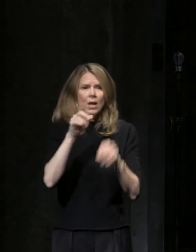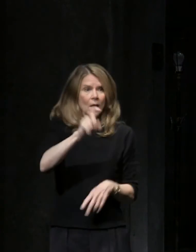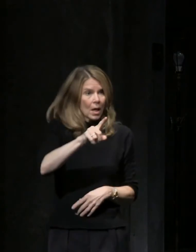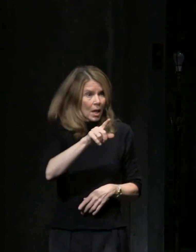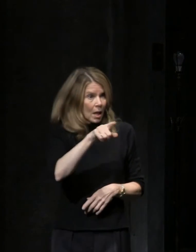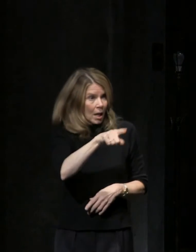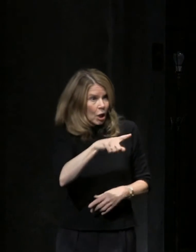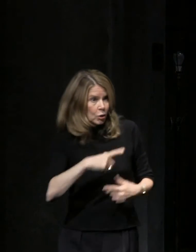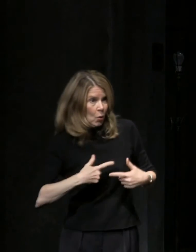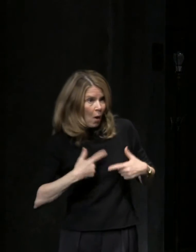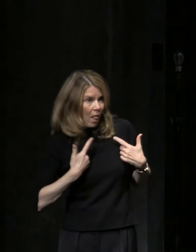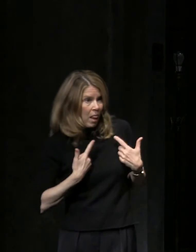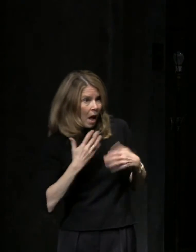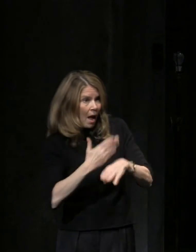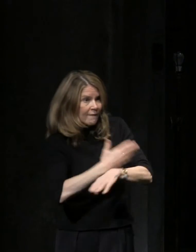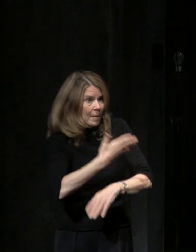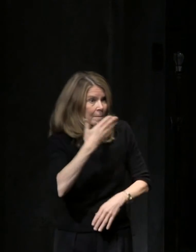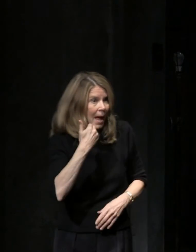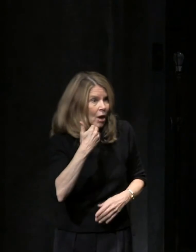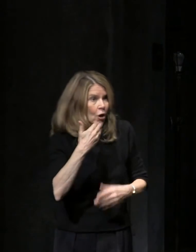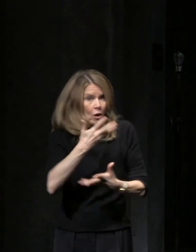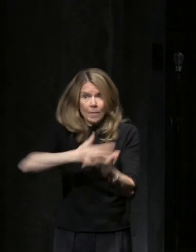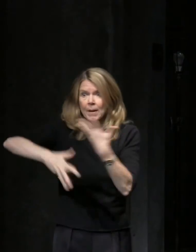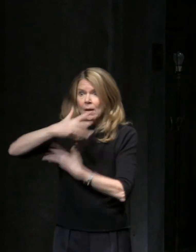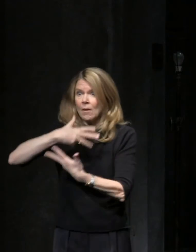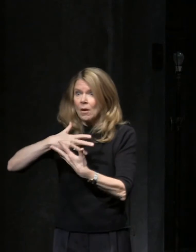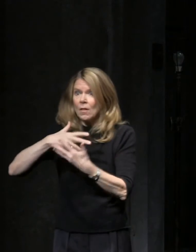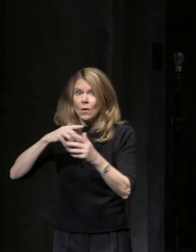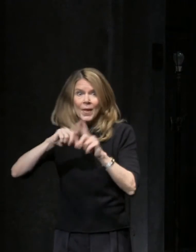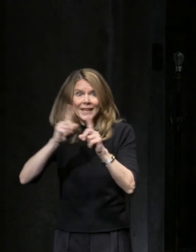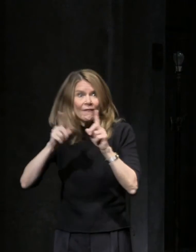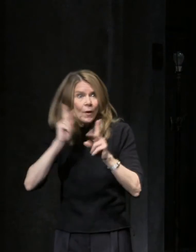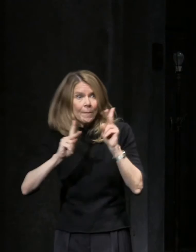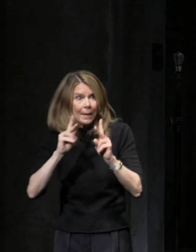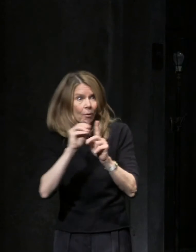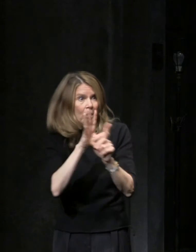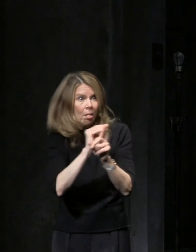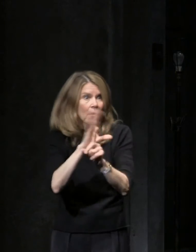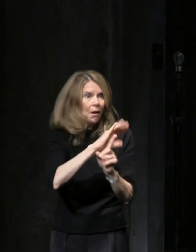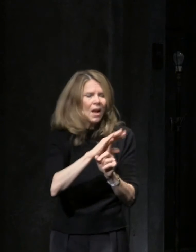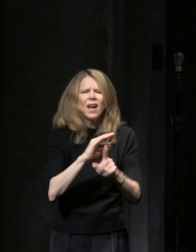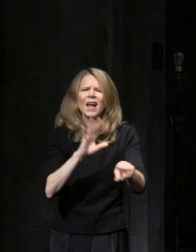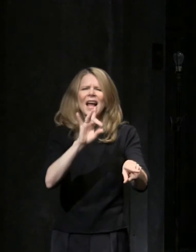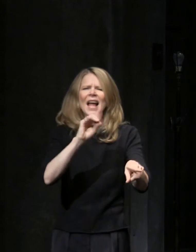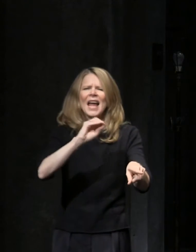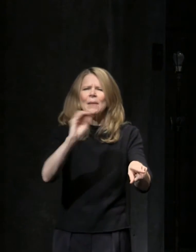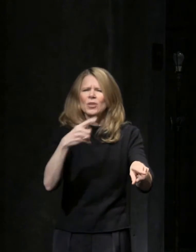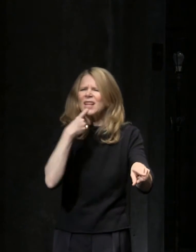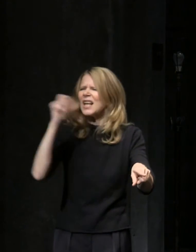by being around different people?” over 80% say yes. Same is true of centennials.